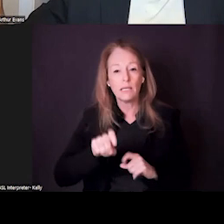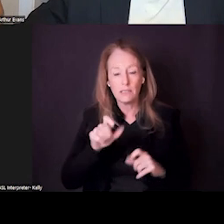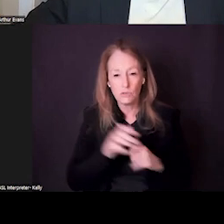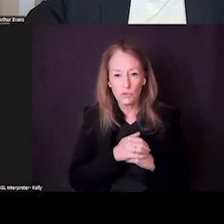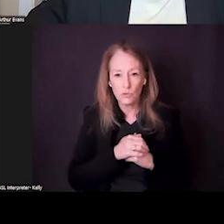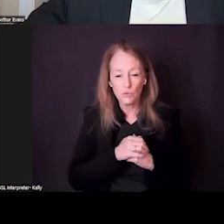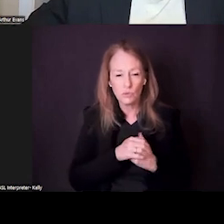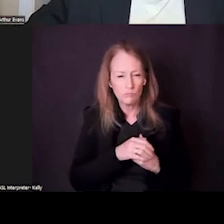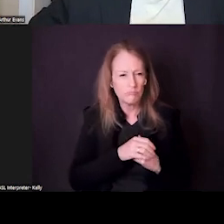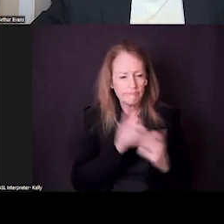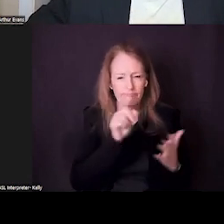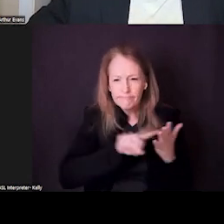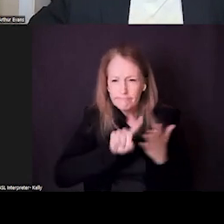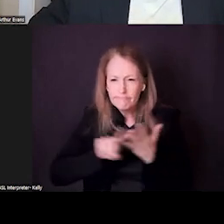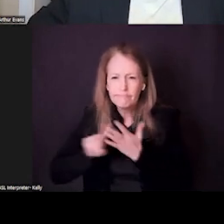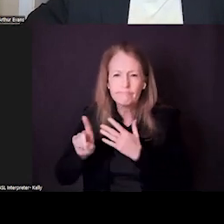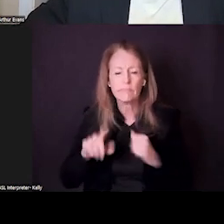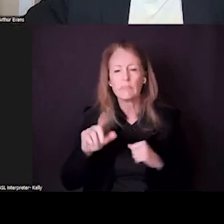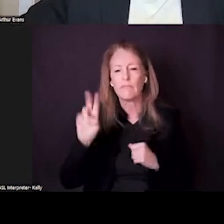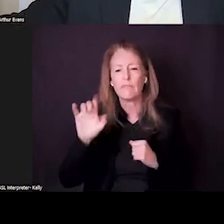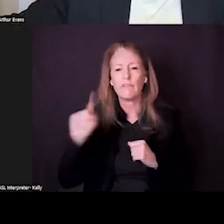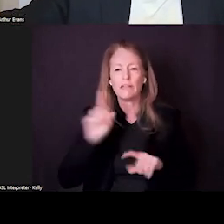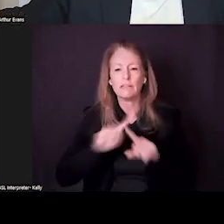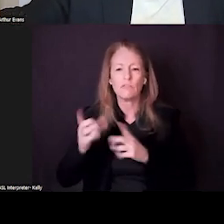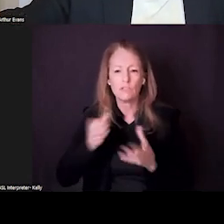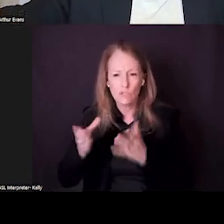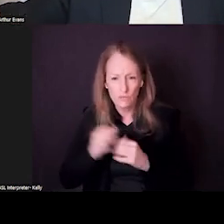STRATEGIES AND CAPACITY IN THE PLACES WHERE PEOPLE LIVE, WORK,